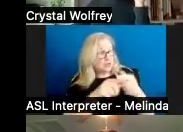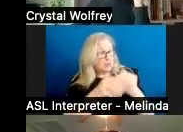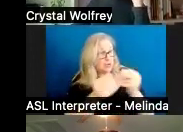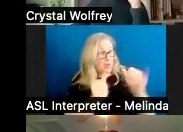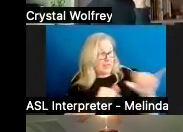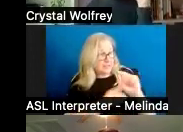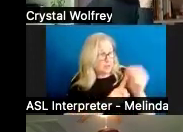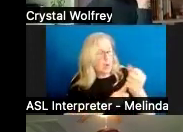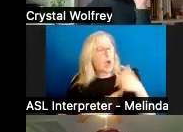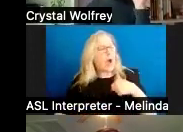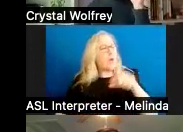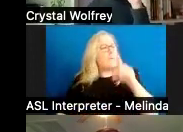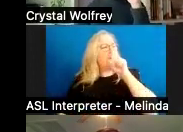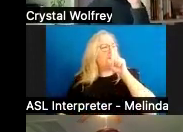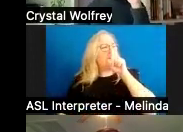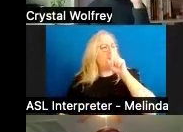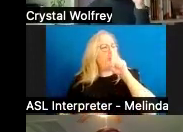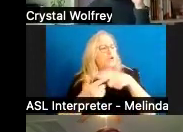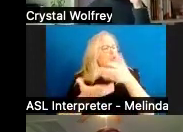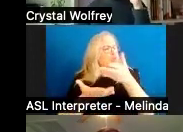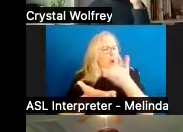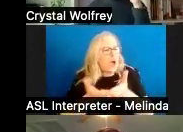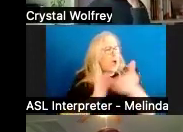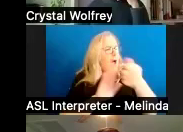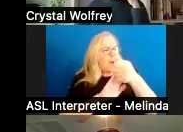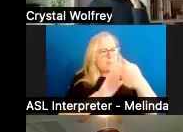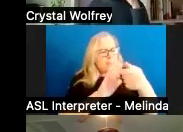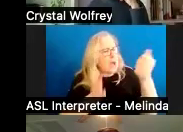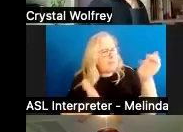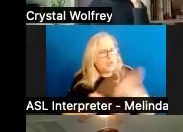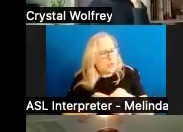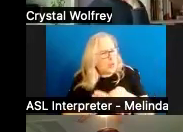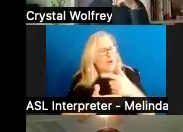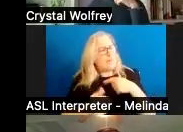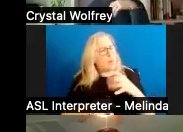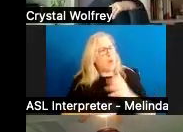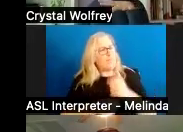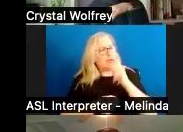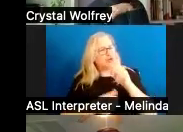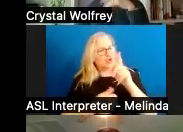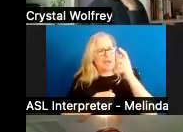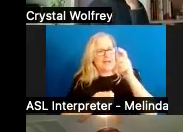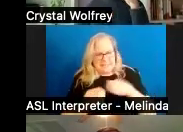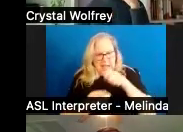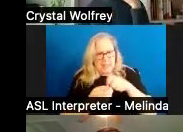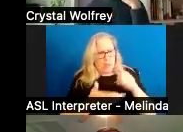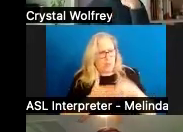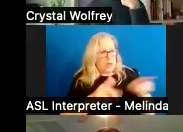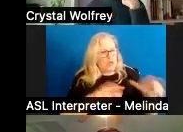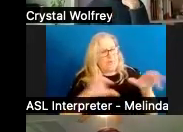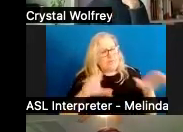I'm not looking to approve the procedures. I just .. . It's really important that I have an understanding on what steps you've taken to address the audit finding